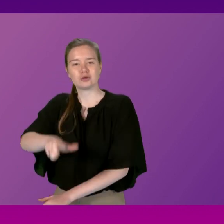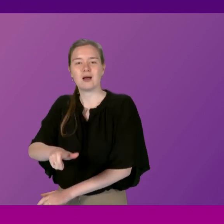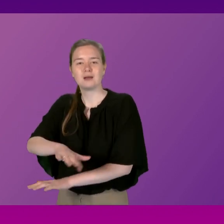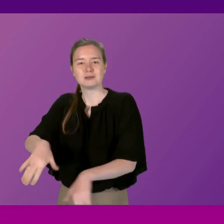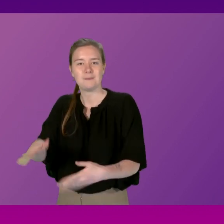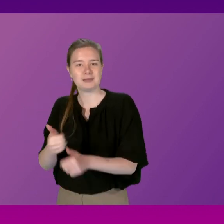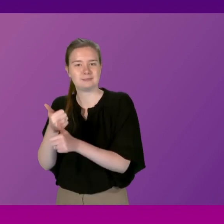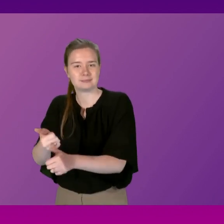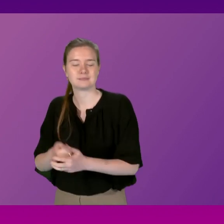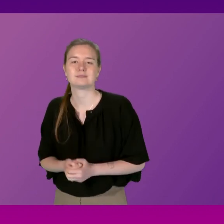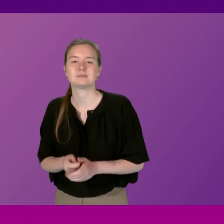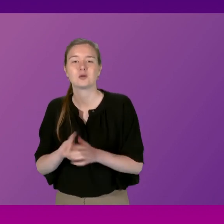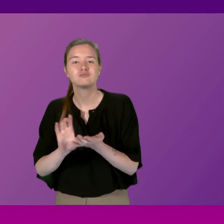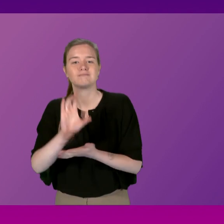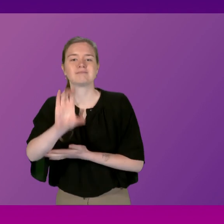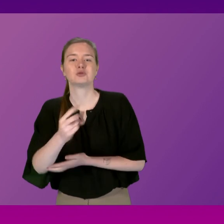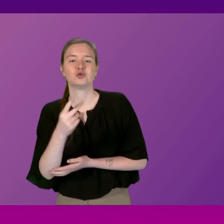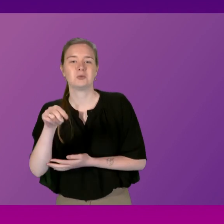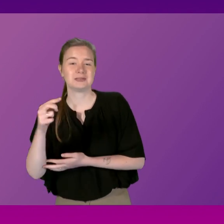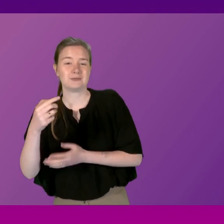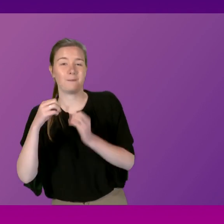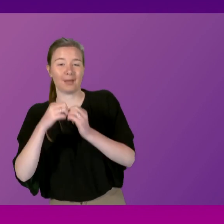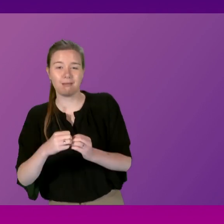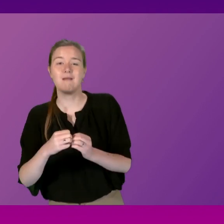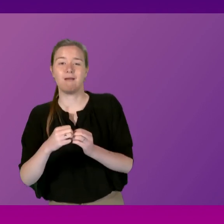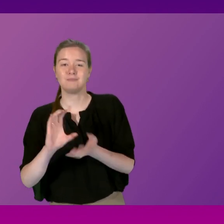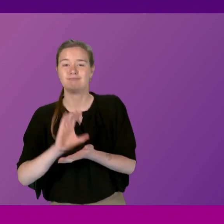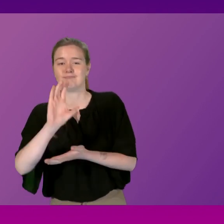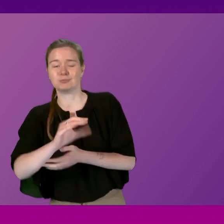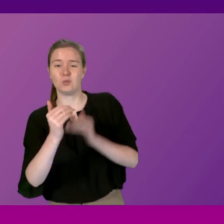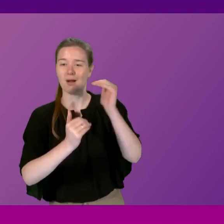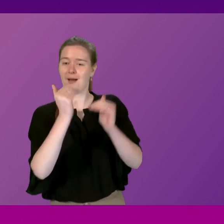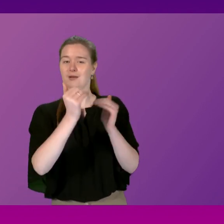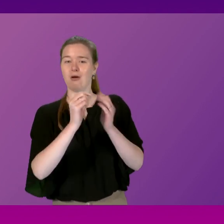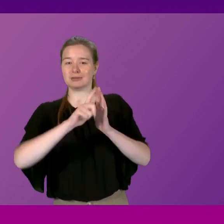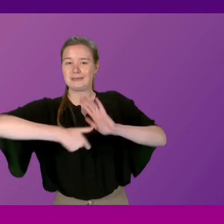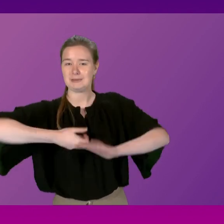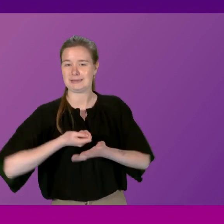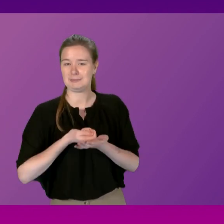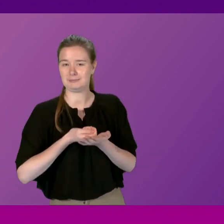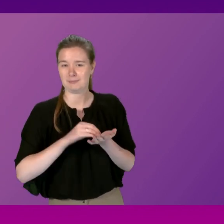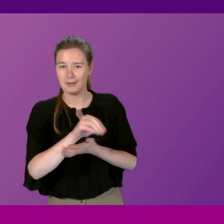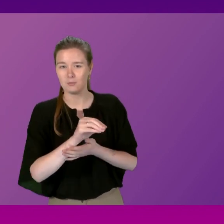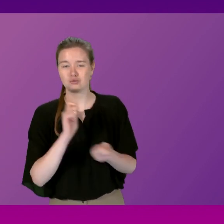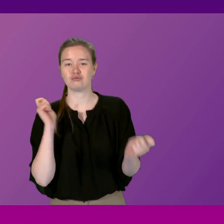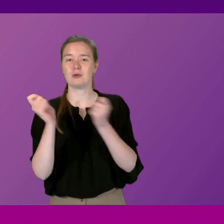We have invested almost £2.7 billion in our adult disability payment, which replaces the personal independence payment in Scotland.